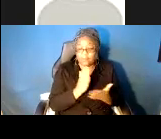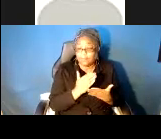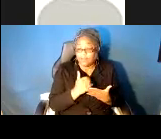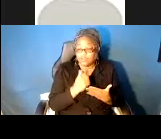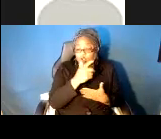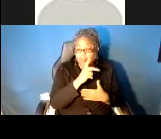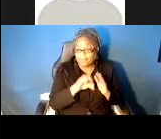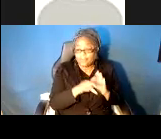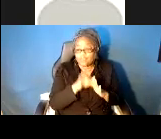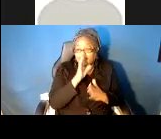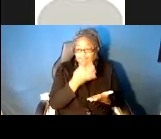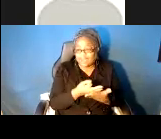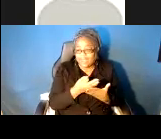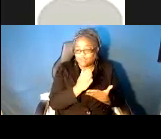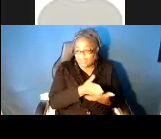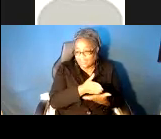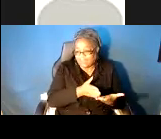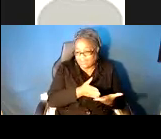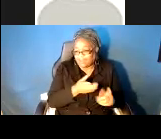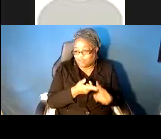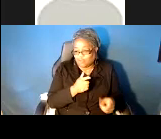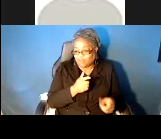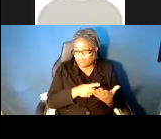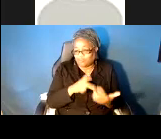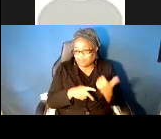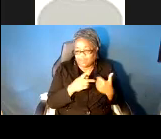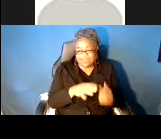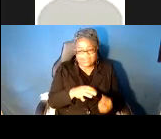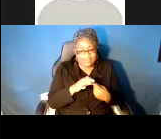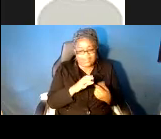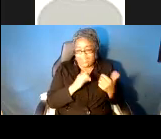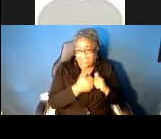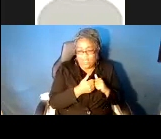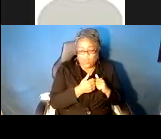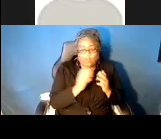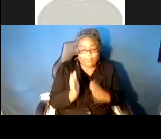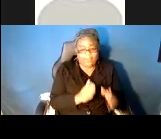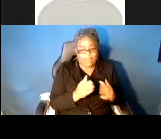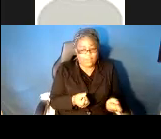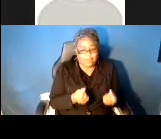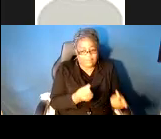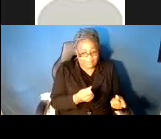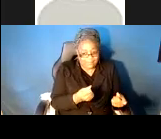of the financial aspects of the project, especially how you plan on spending the grant award.